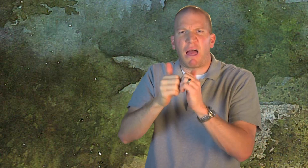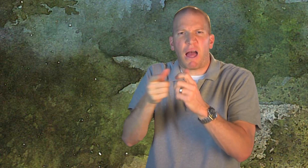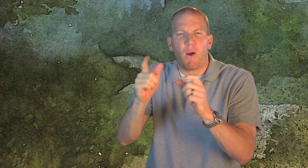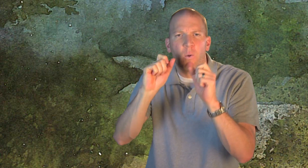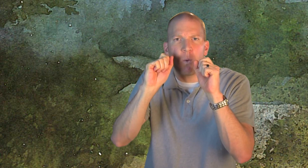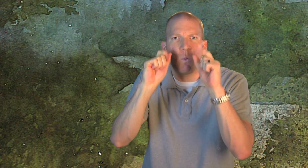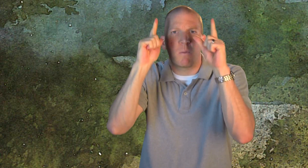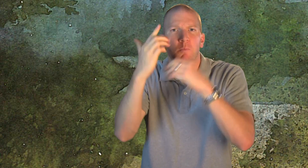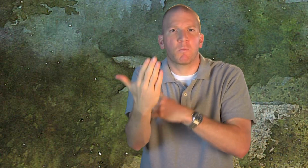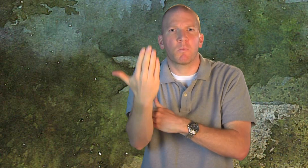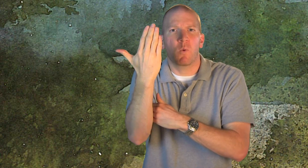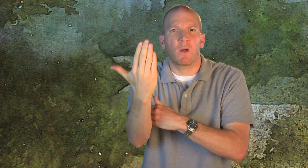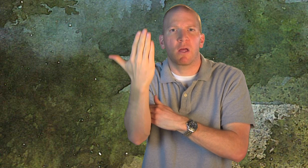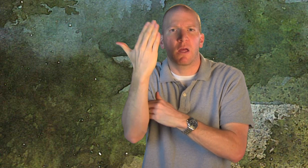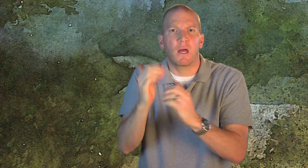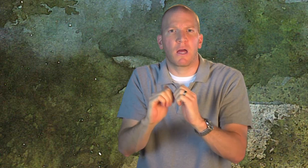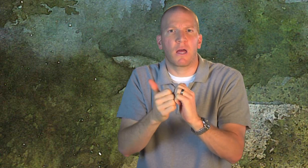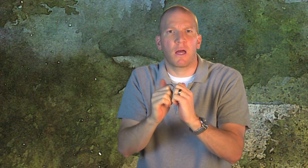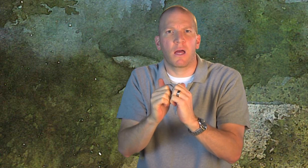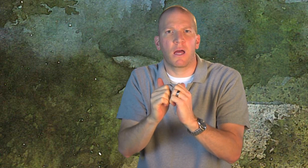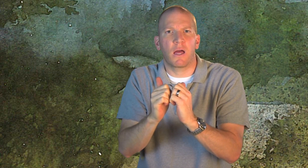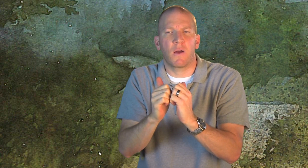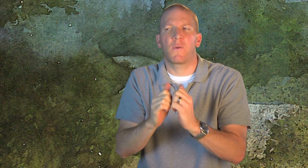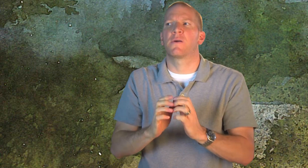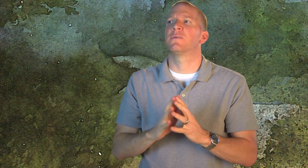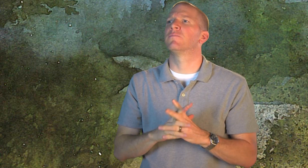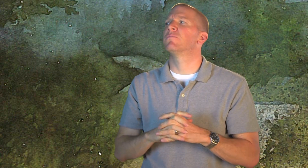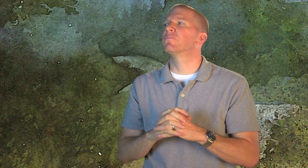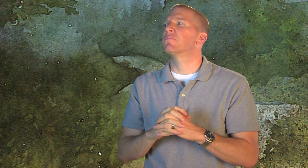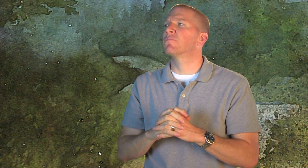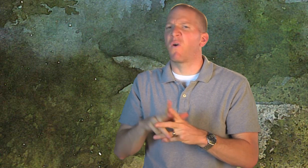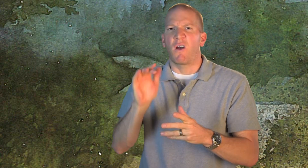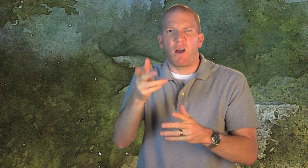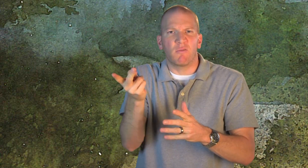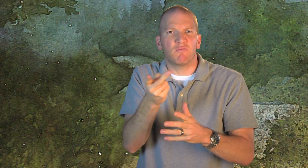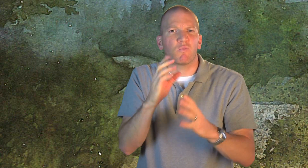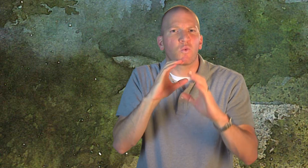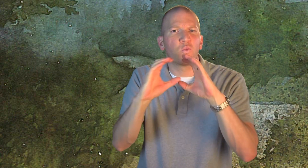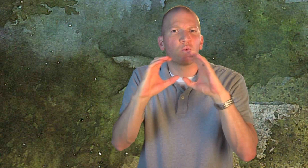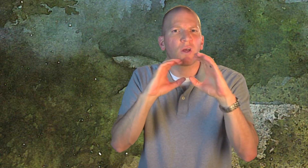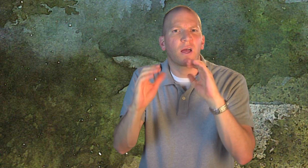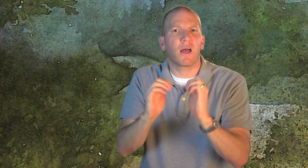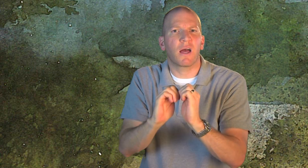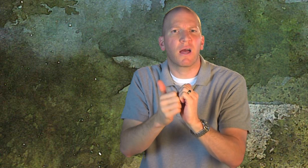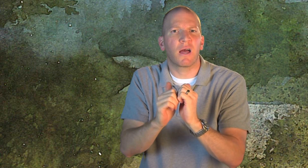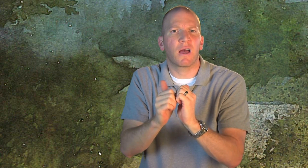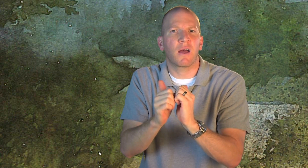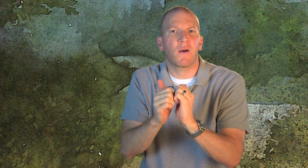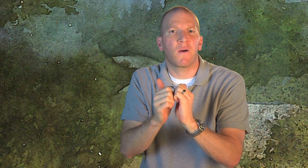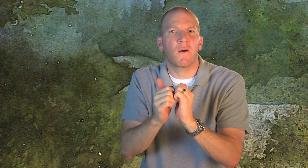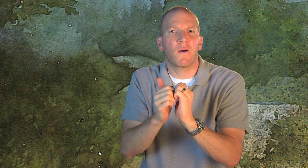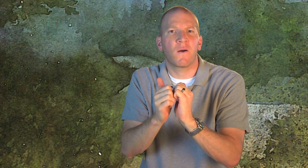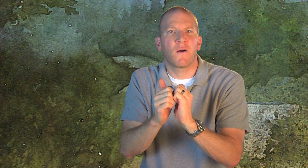How did he wake up in the morning? How did they communicate?